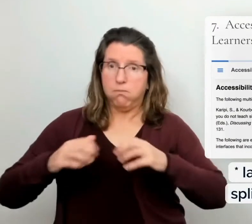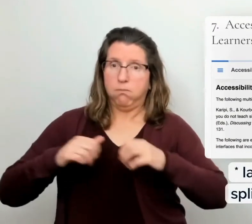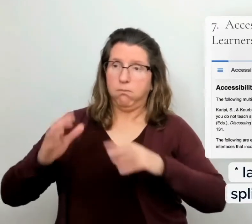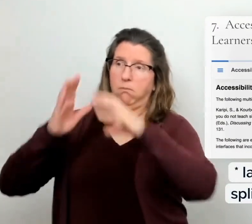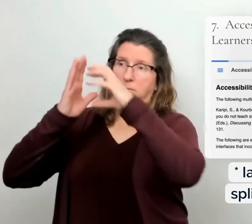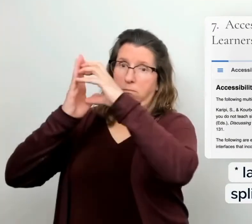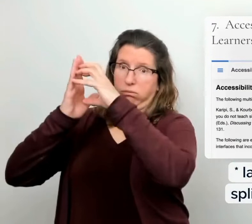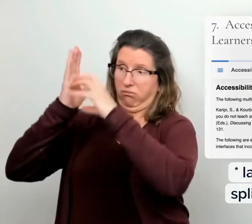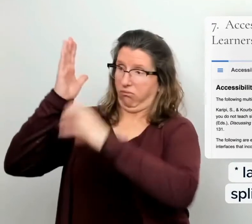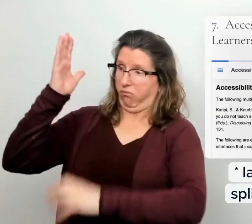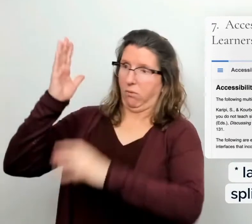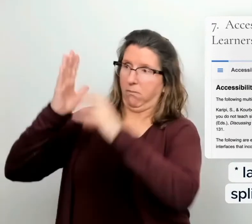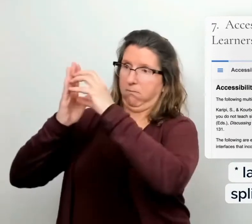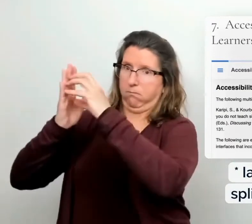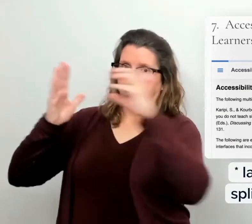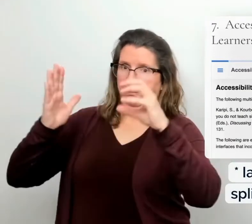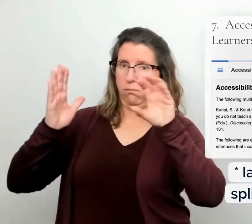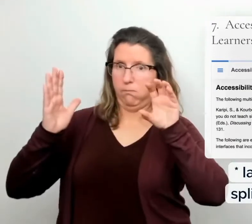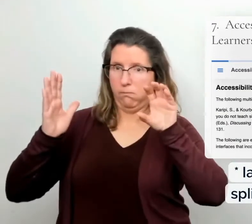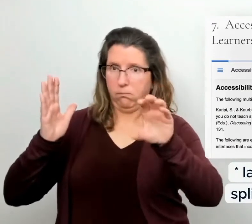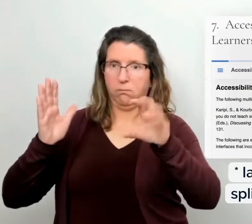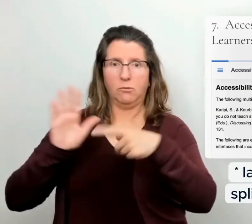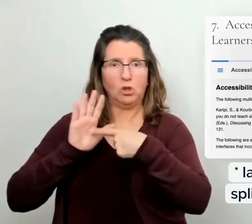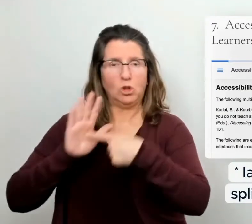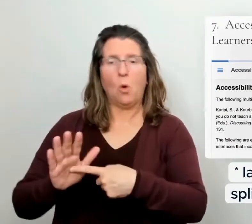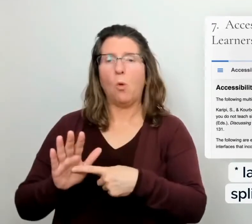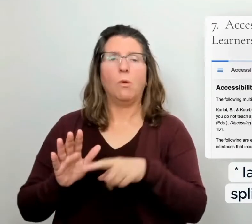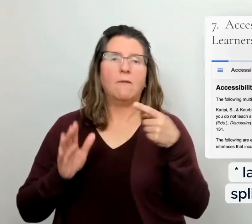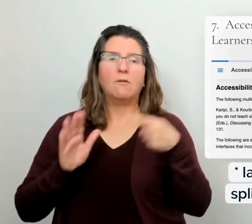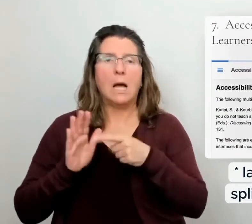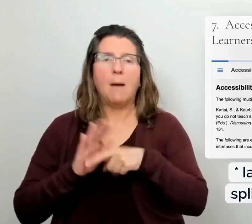Lengthy passages can be separated into smaller, manageable sections,